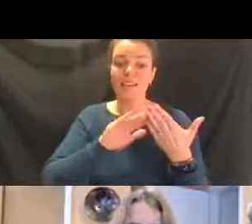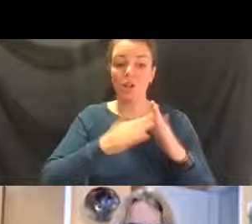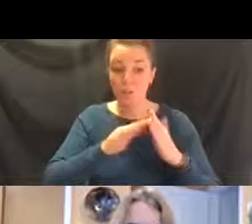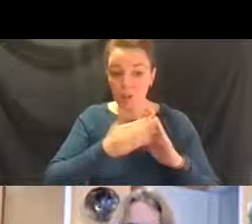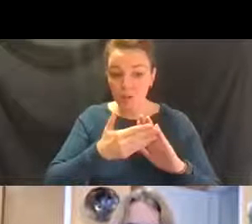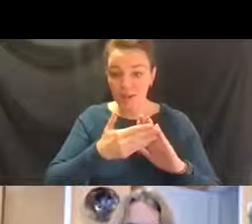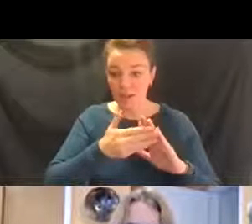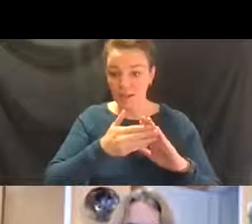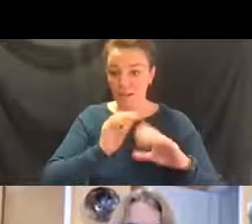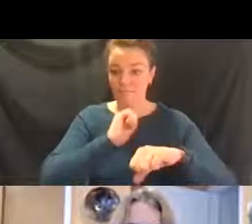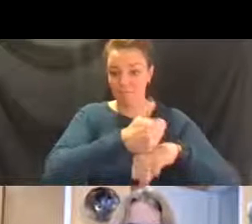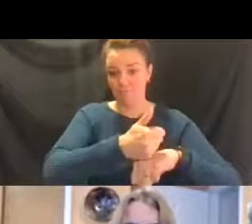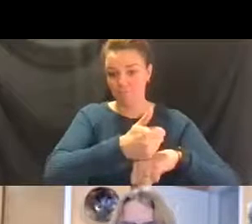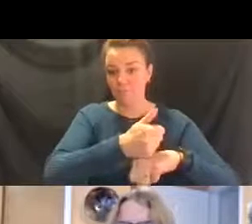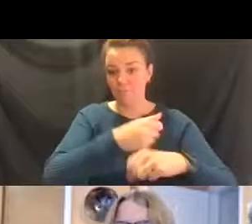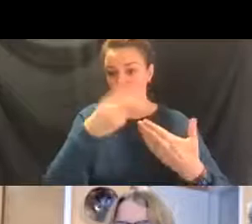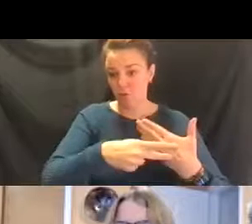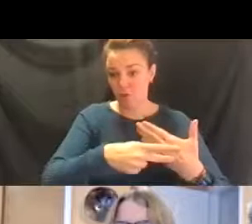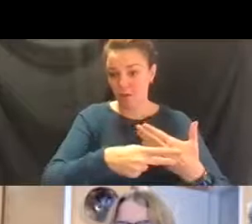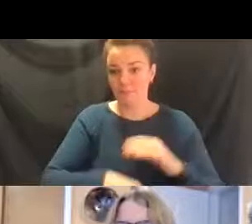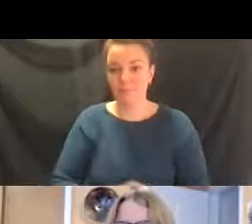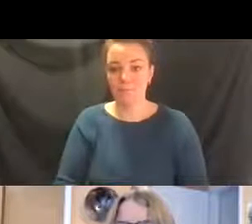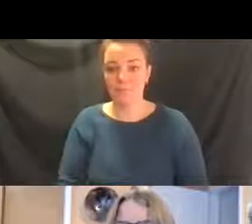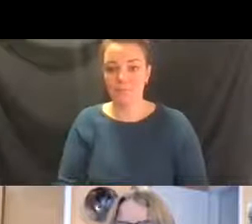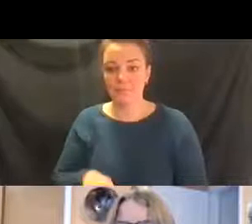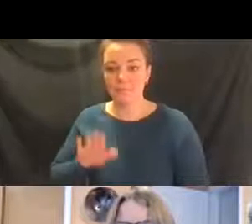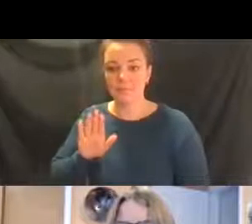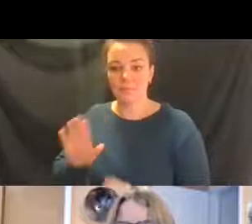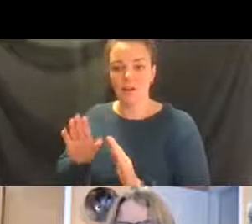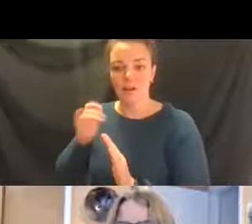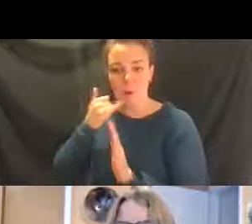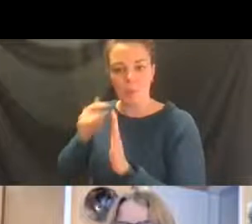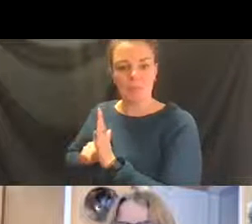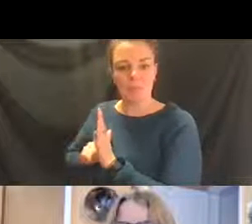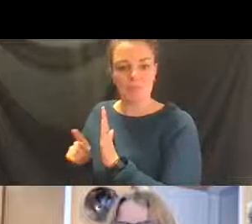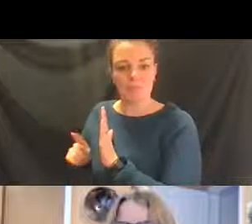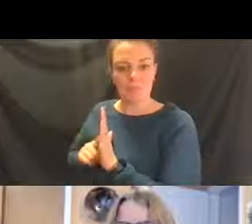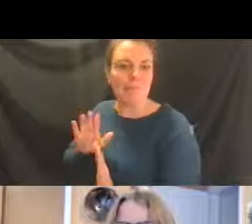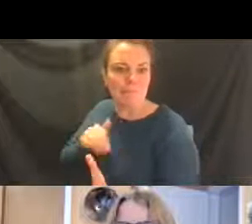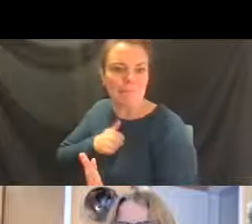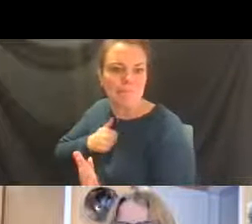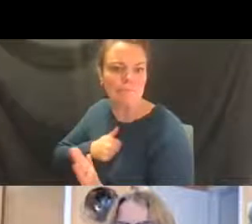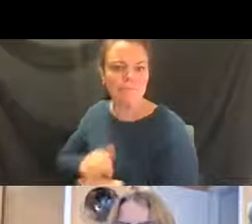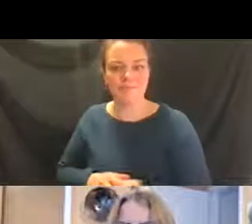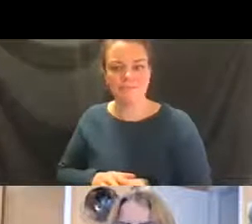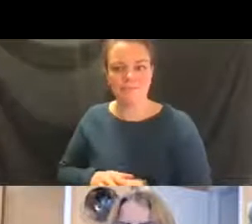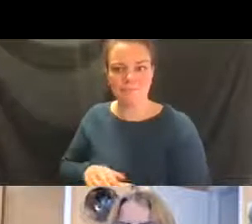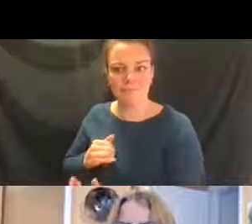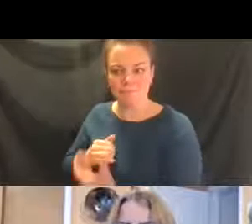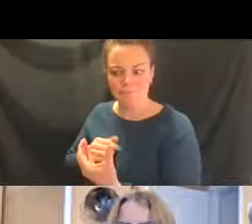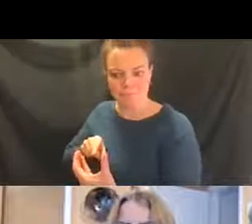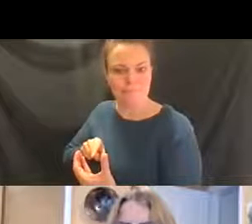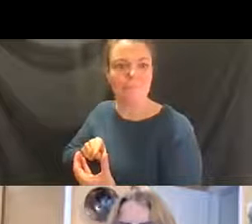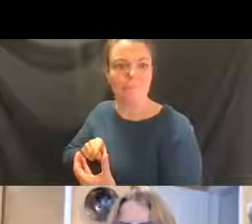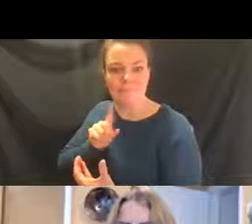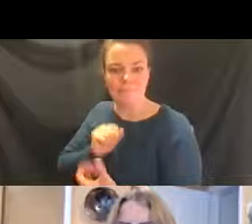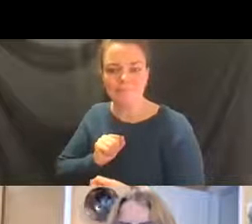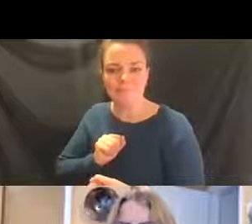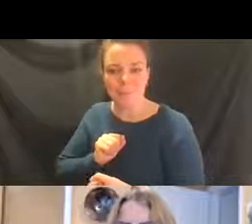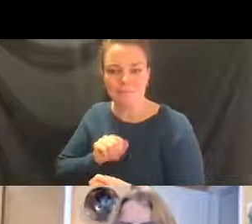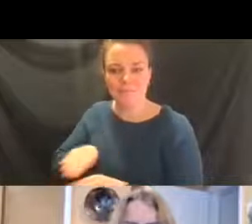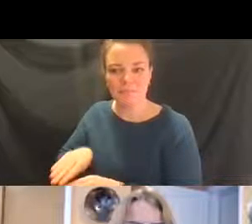and it is sorry… it… the components are now I'm getting… The components of the program are